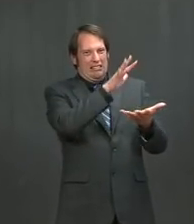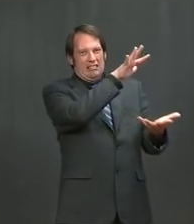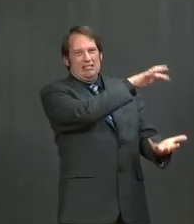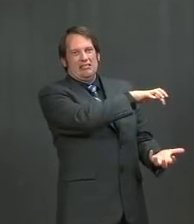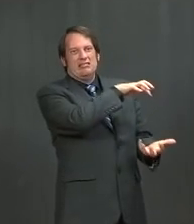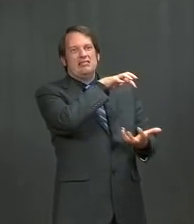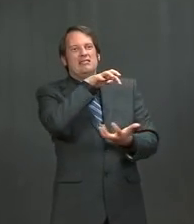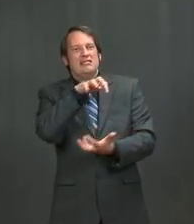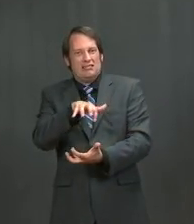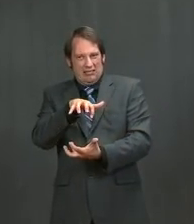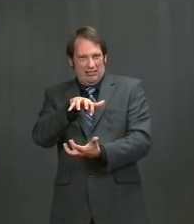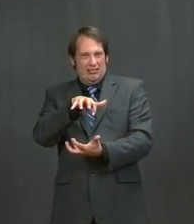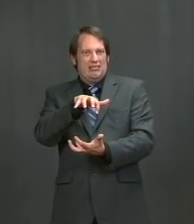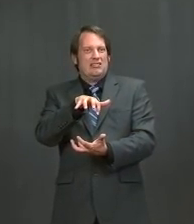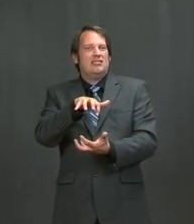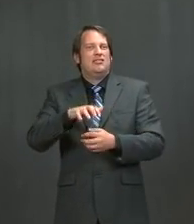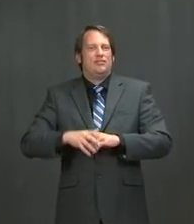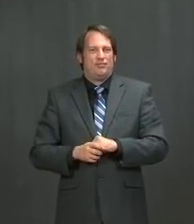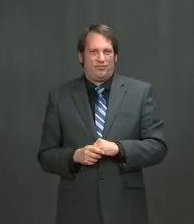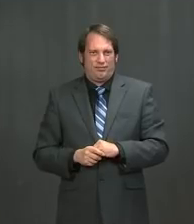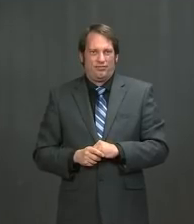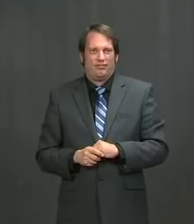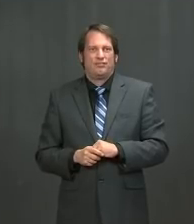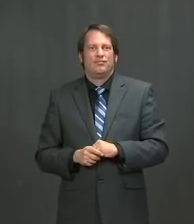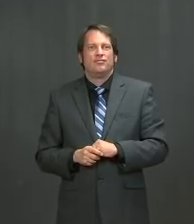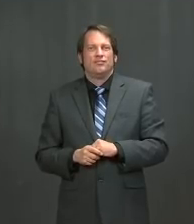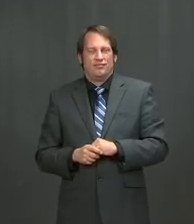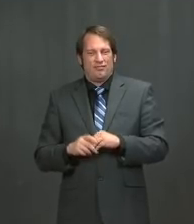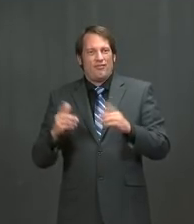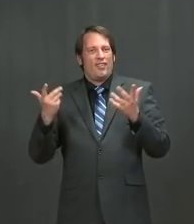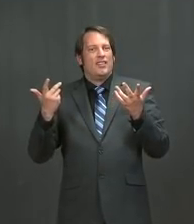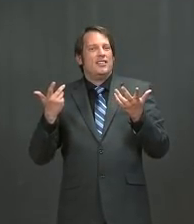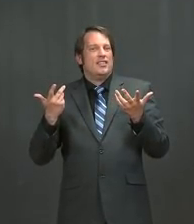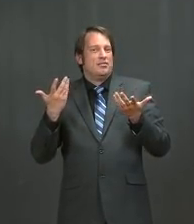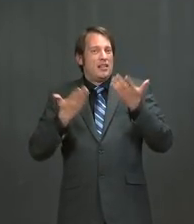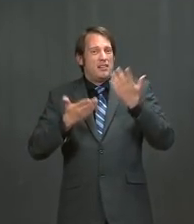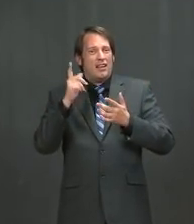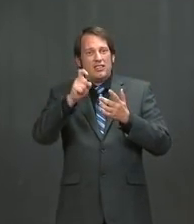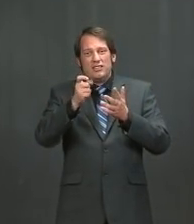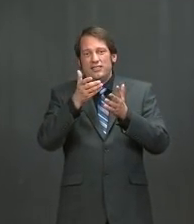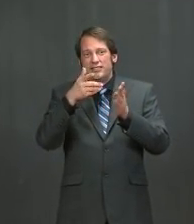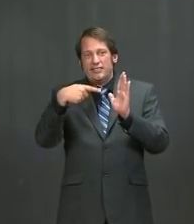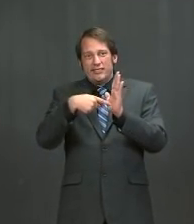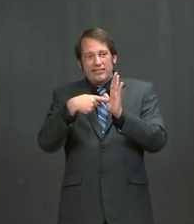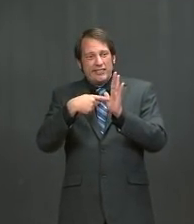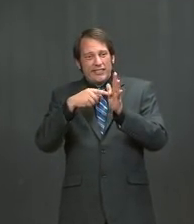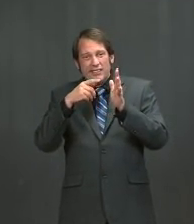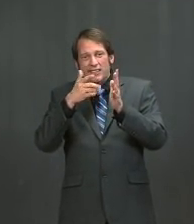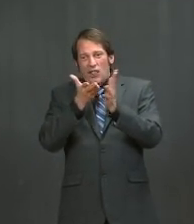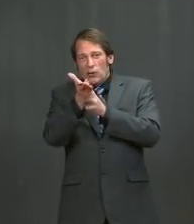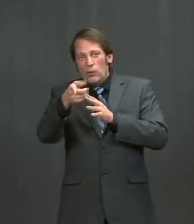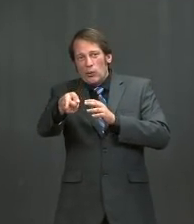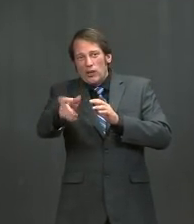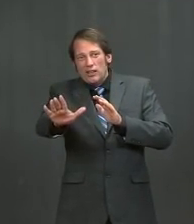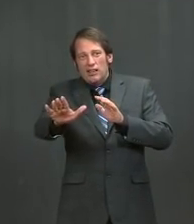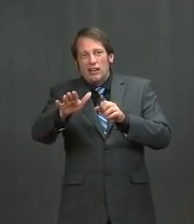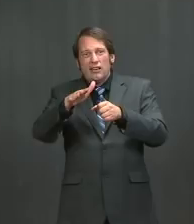and through local communities or whatever it may be. What the tenets and the specific logistics of that competitive bidding process would be,